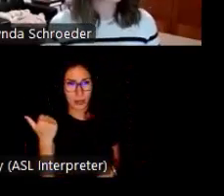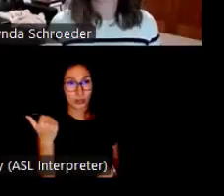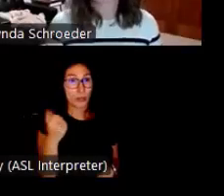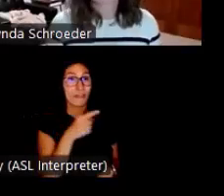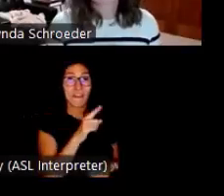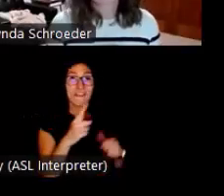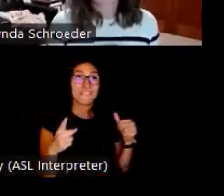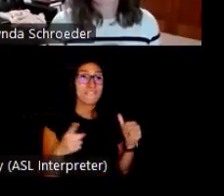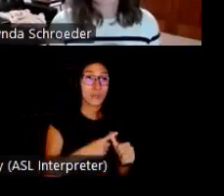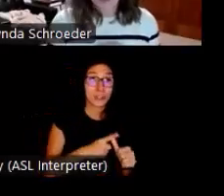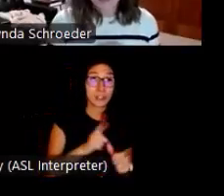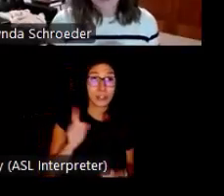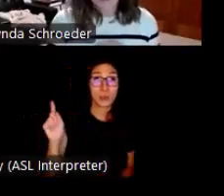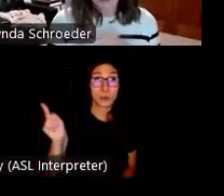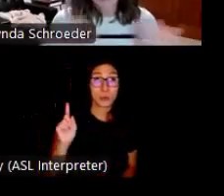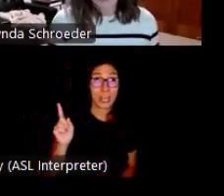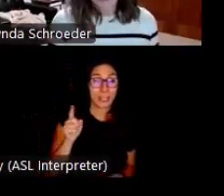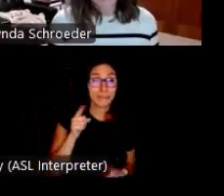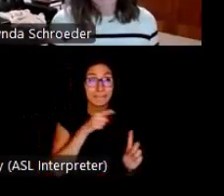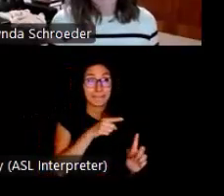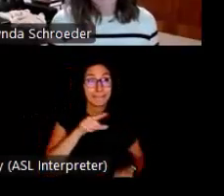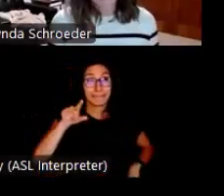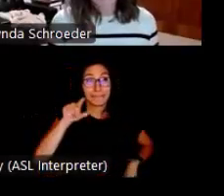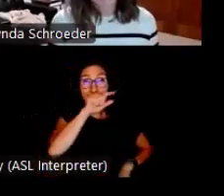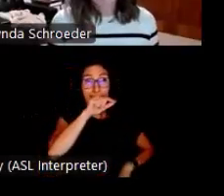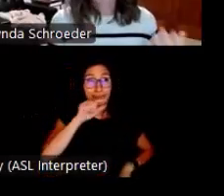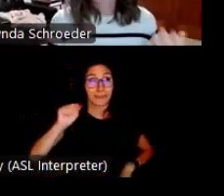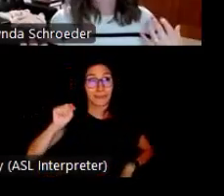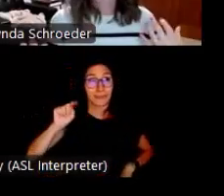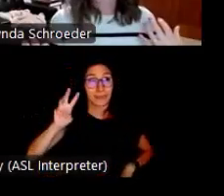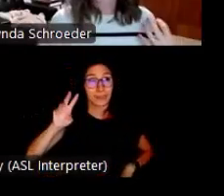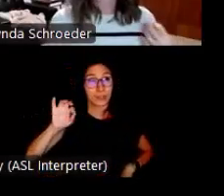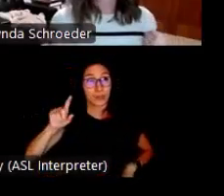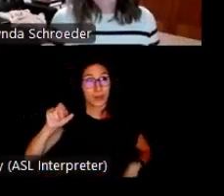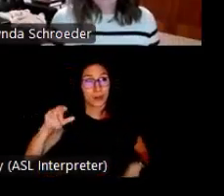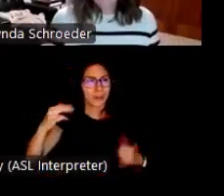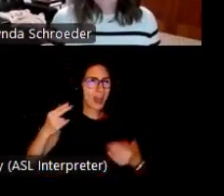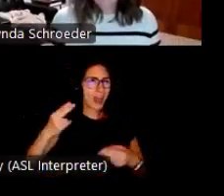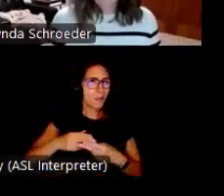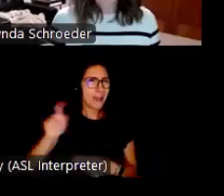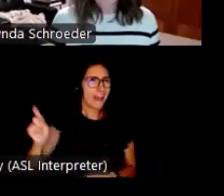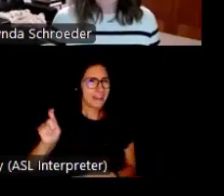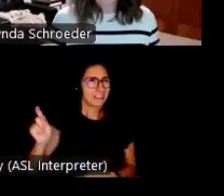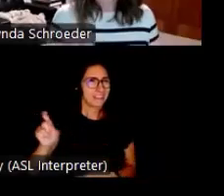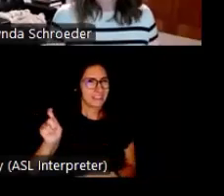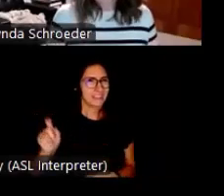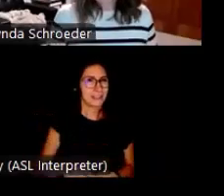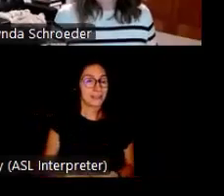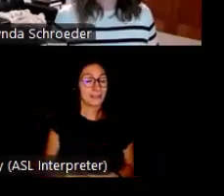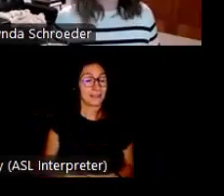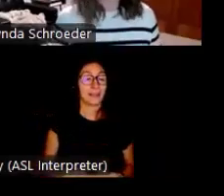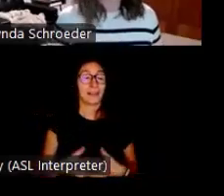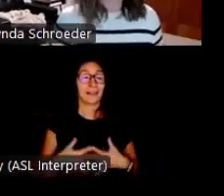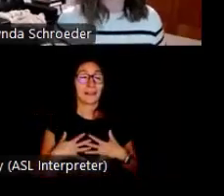was Twitter, now X. As an academician and researcher, of course, that was disappointing,